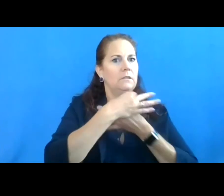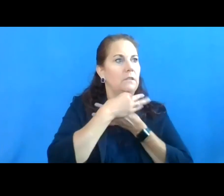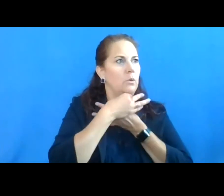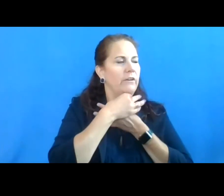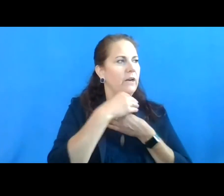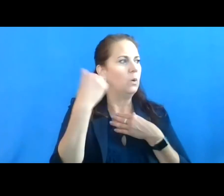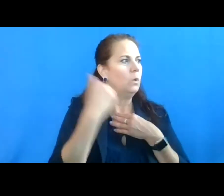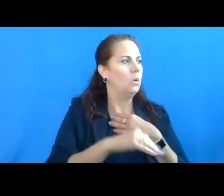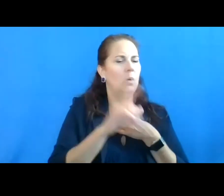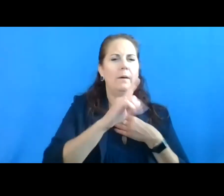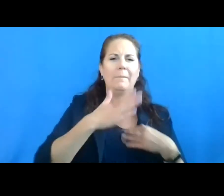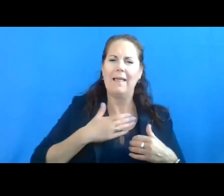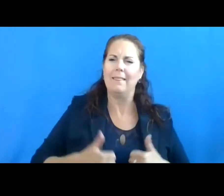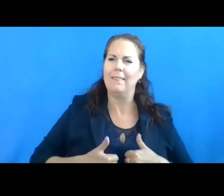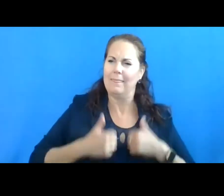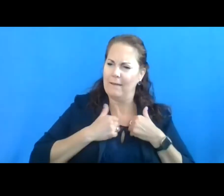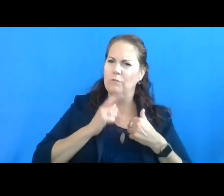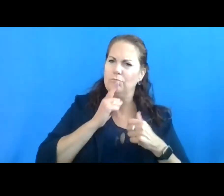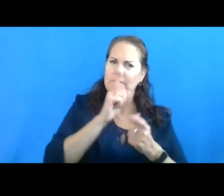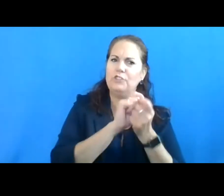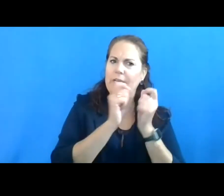my life was changing.